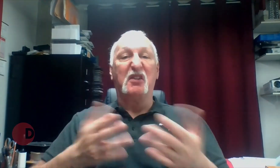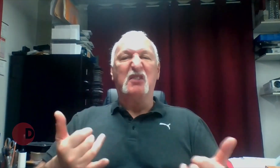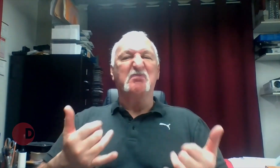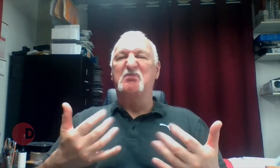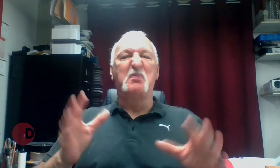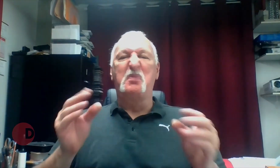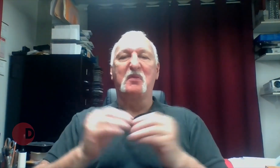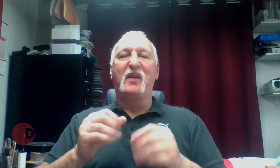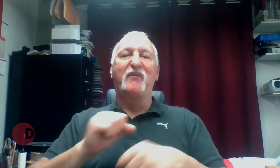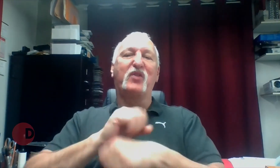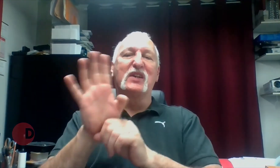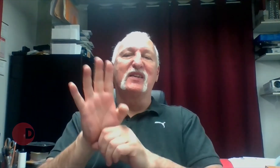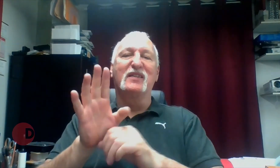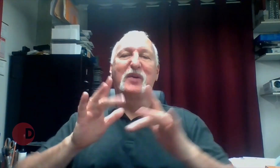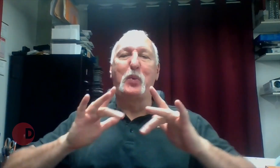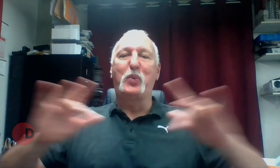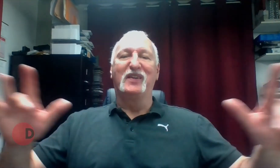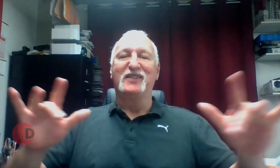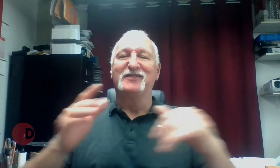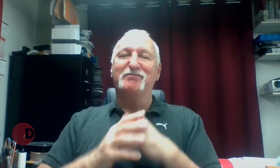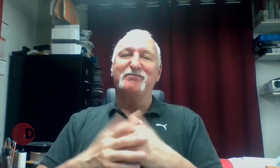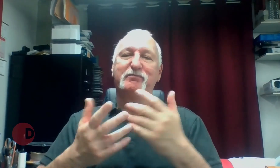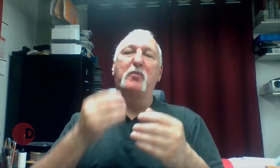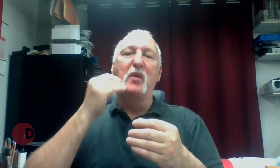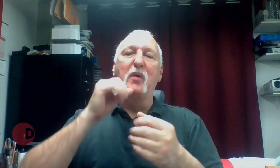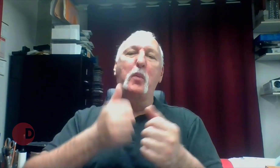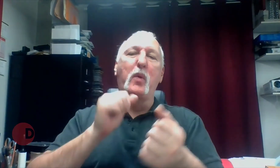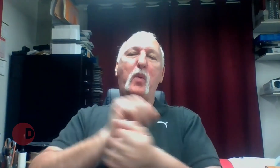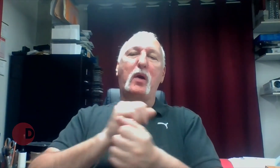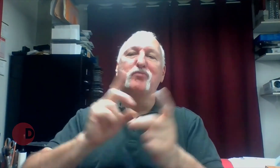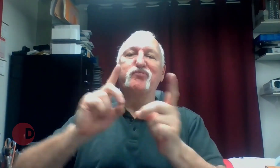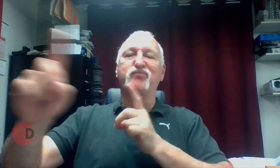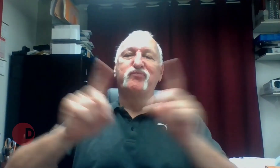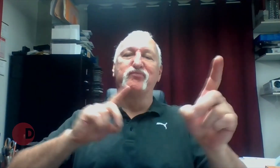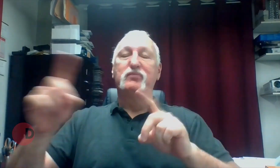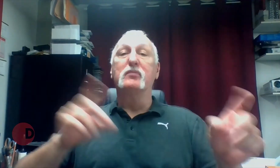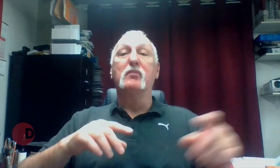except for our organization, CCSMM.